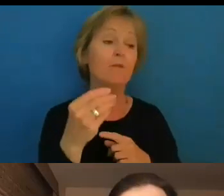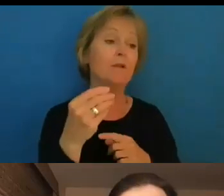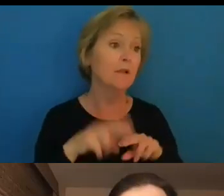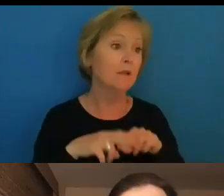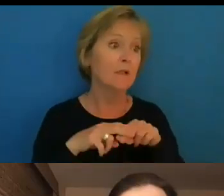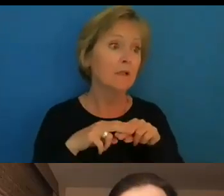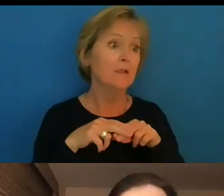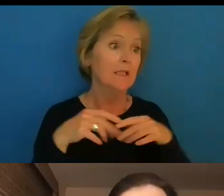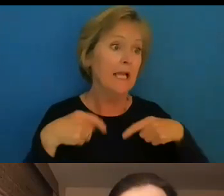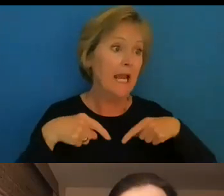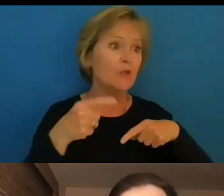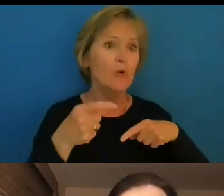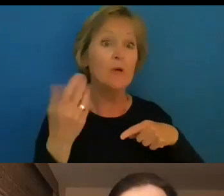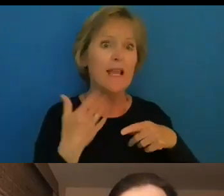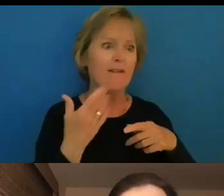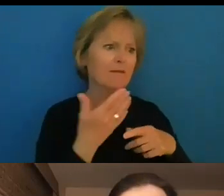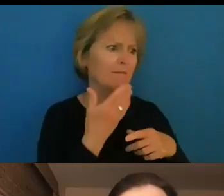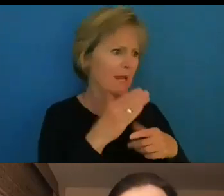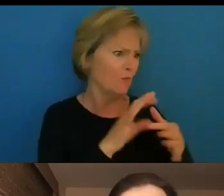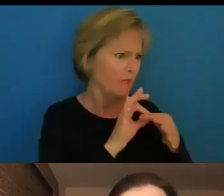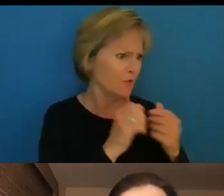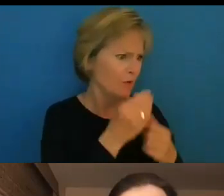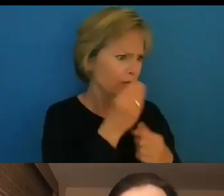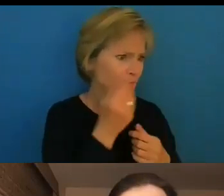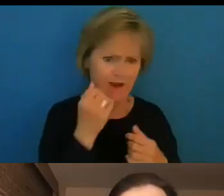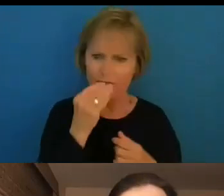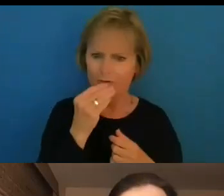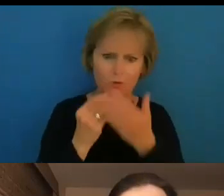You already have a weird relationship with food and now, food is basically all you have, right?